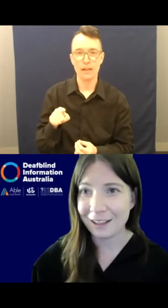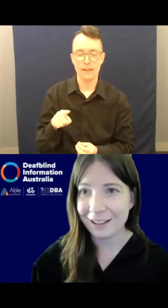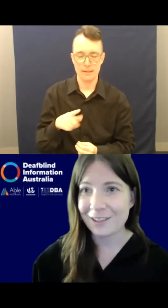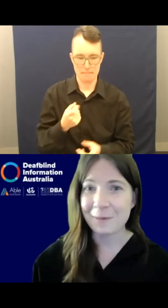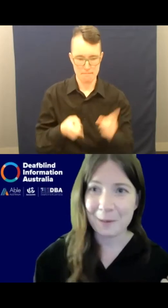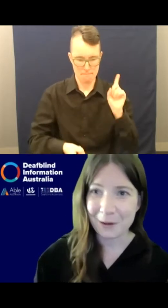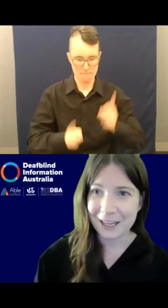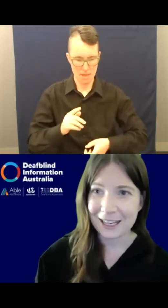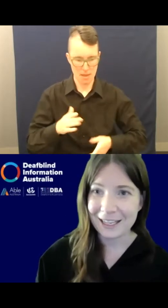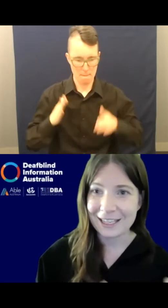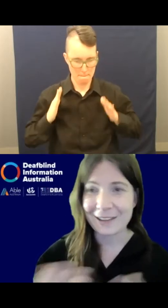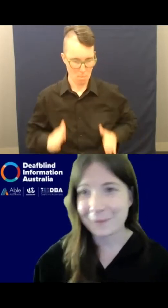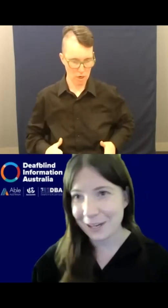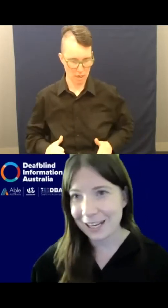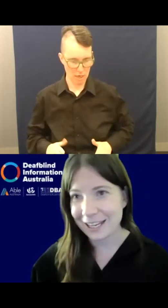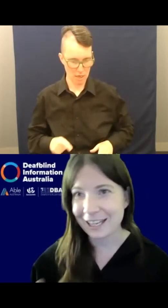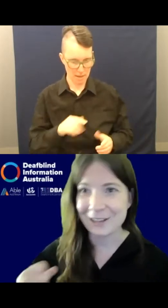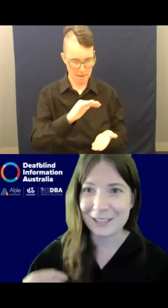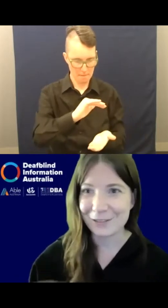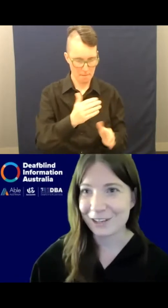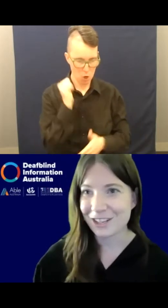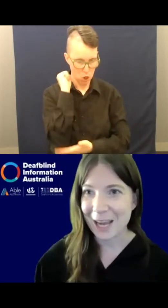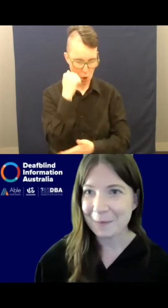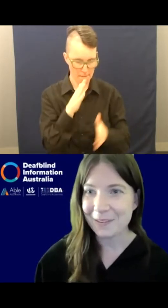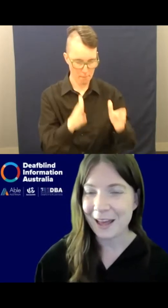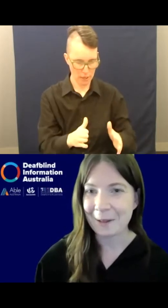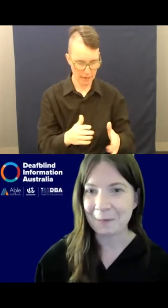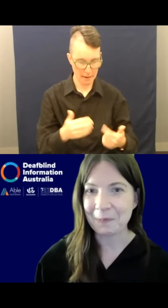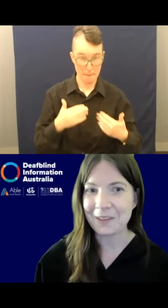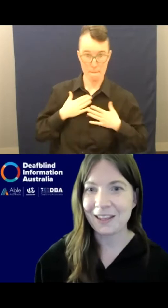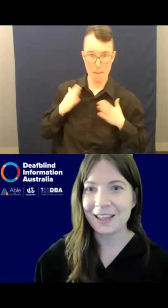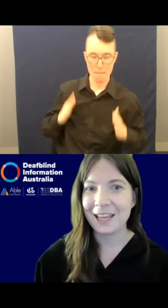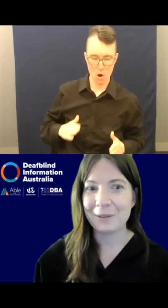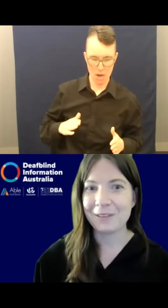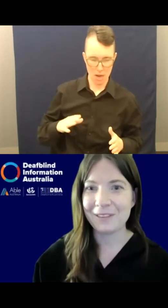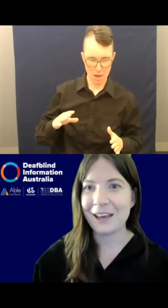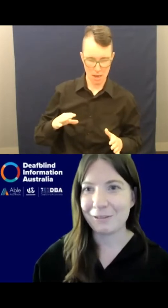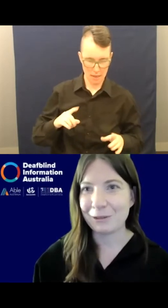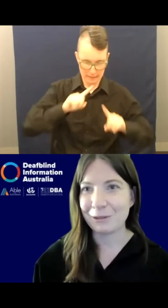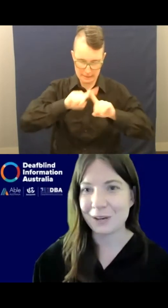to my body, to his body and use different shapes. It was a real joy to